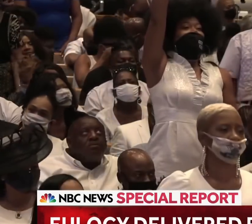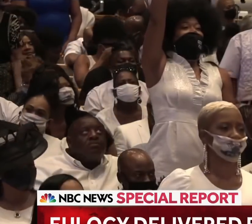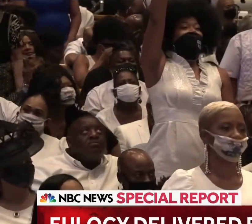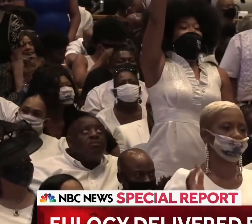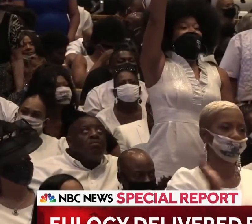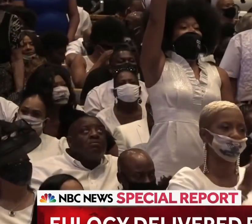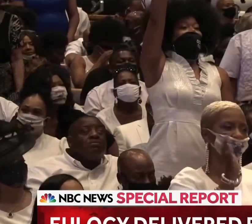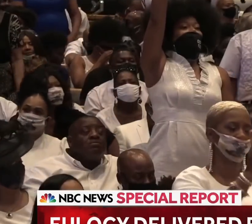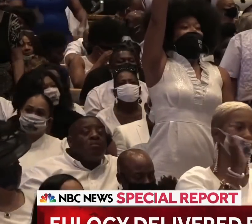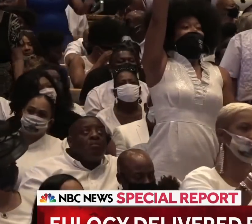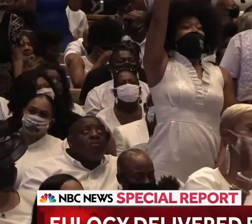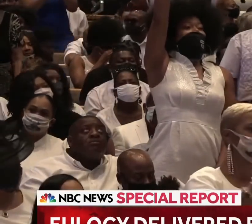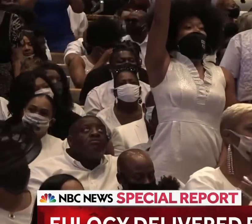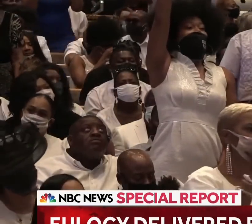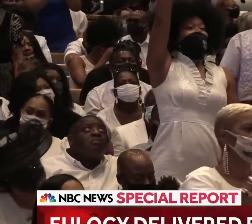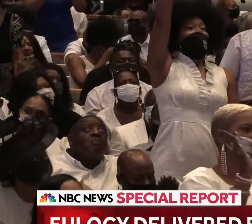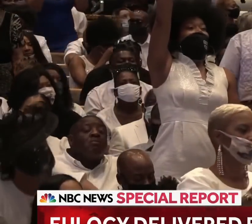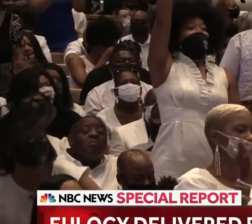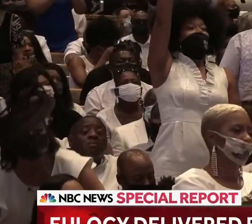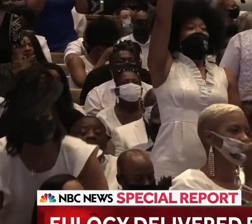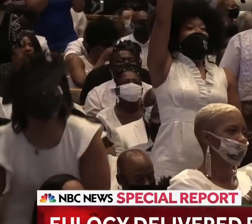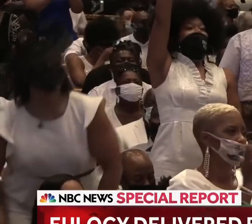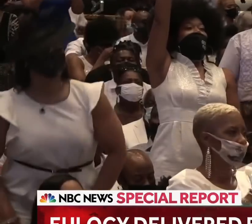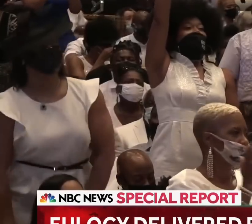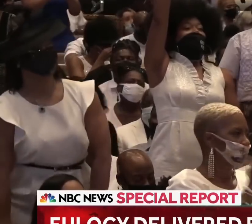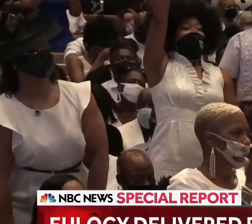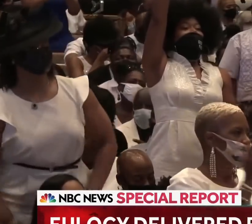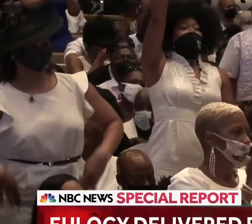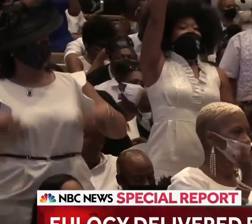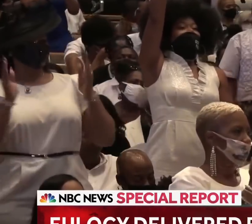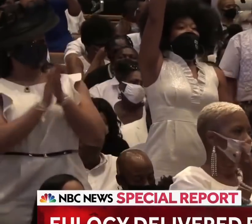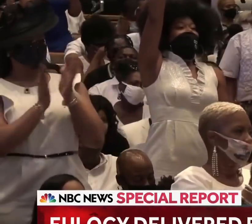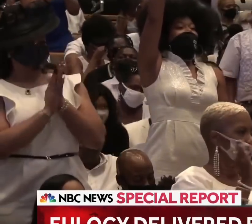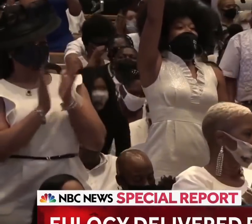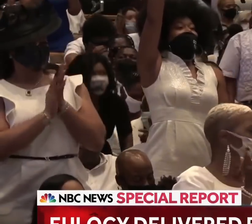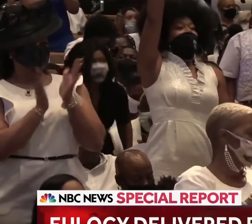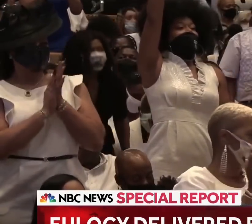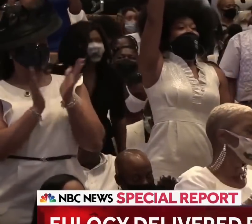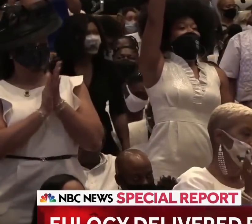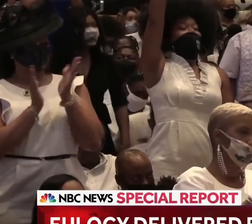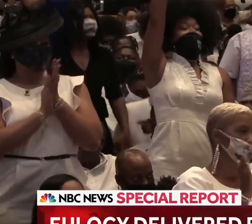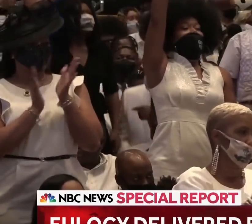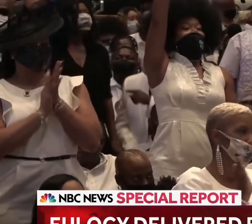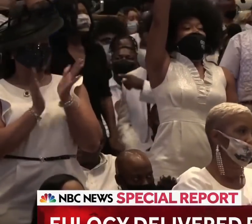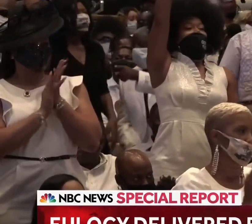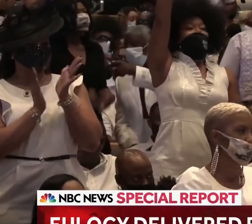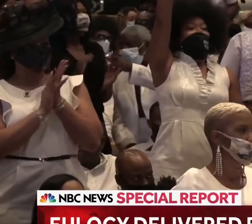YES, YES, YES, YES.